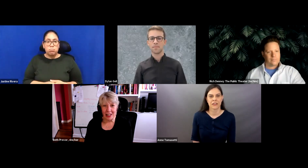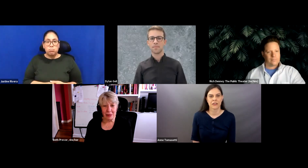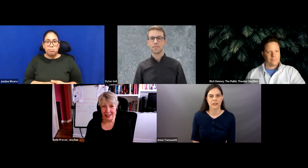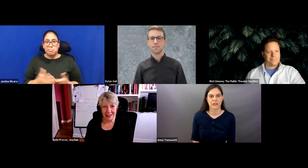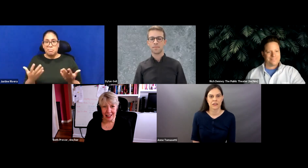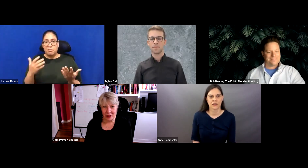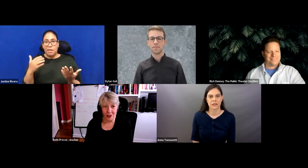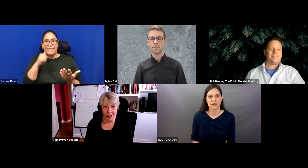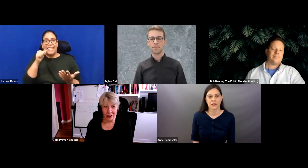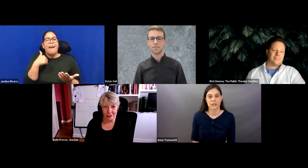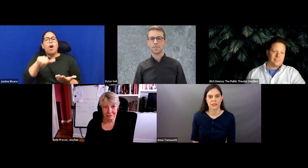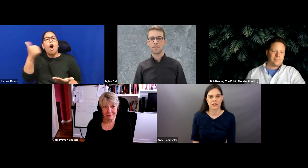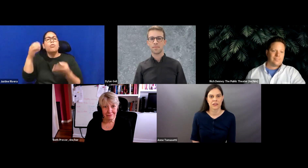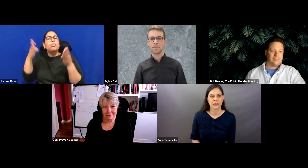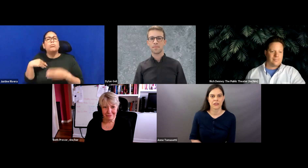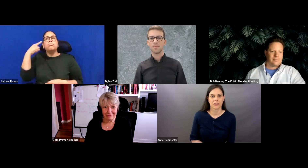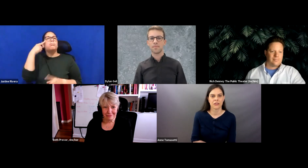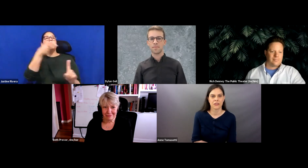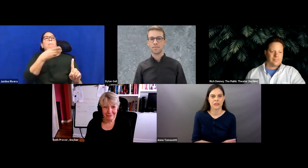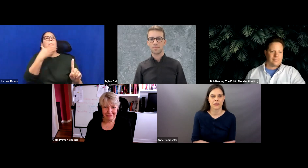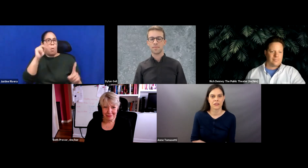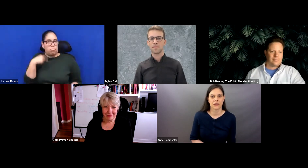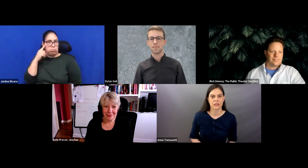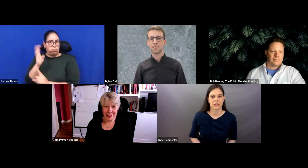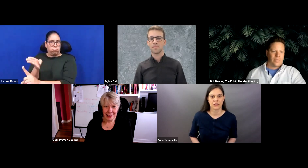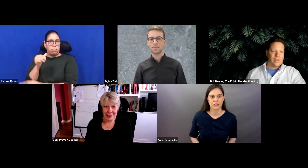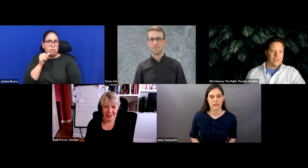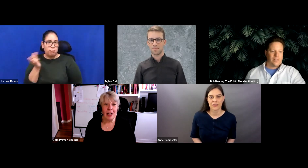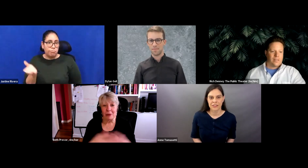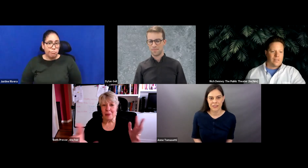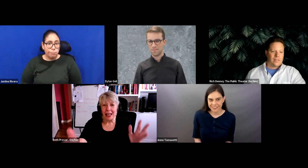have anybody else that I would have gone to. So now I'm gonna